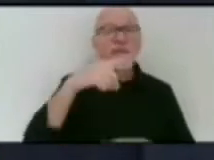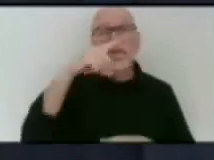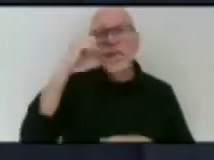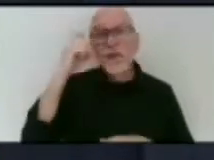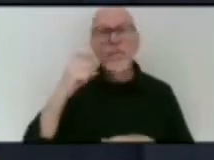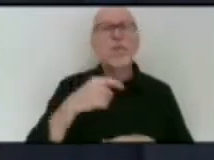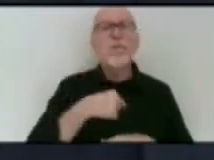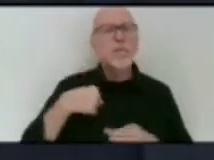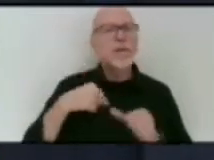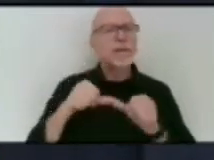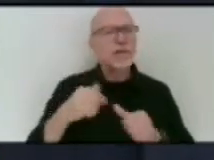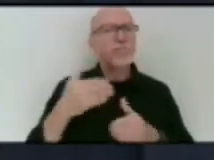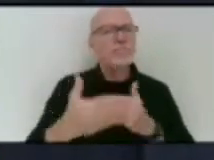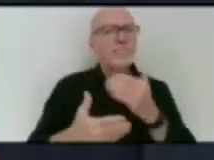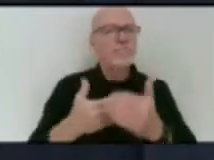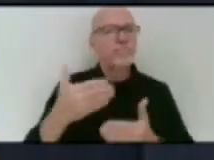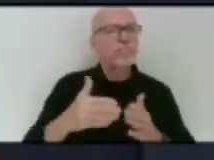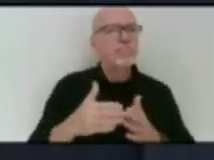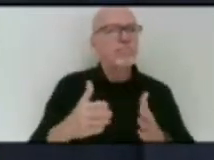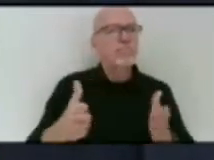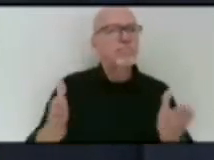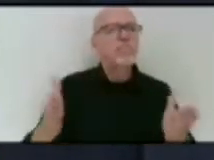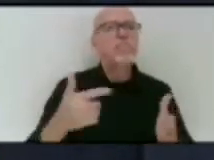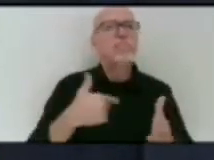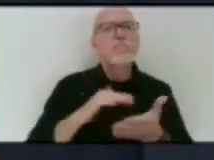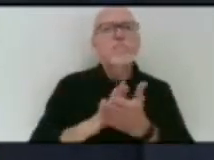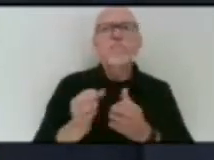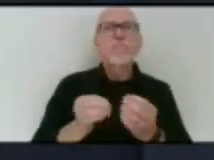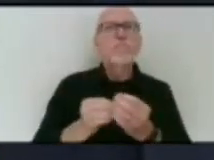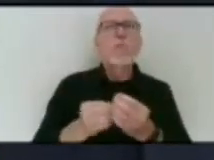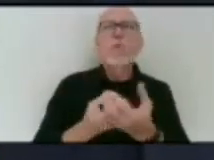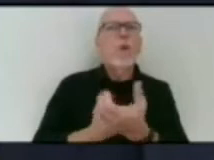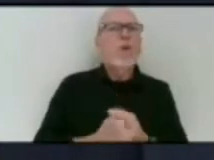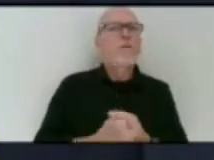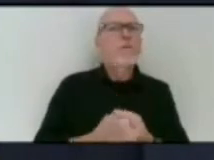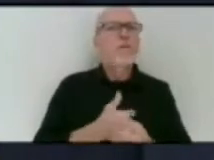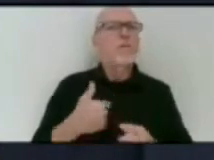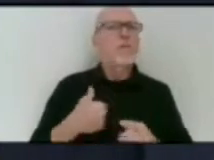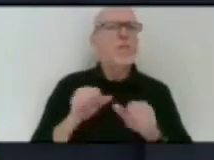progress, gaining more confidence in our ability toe take needed health